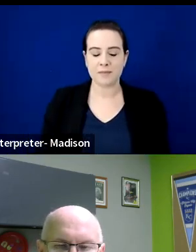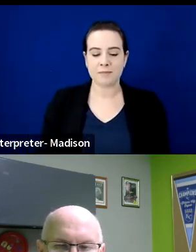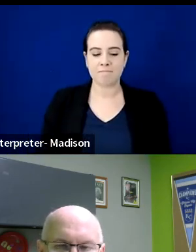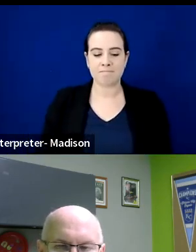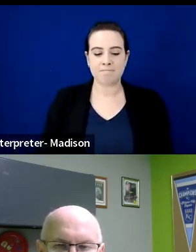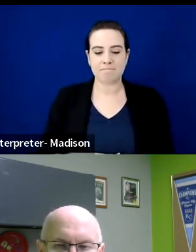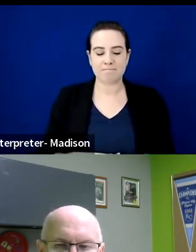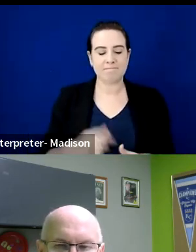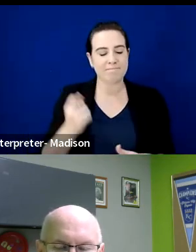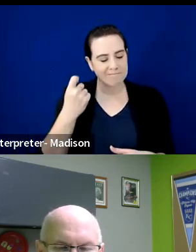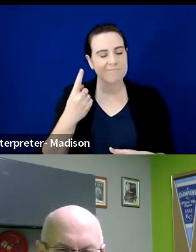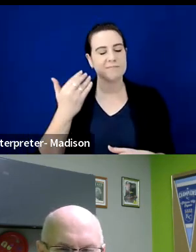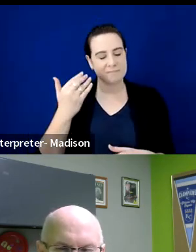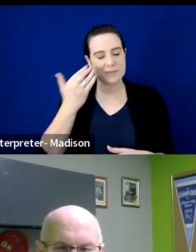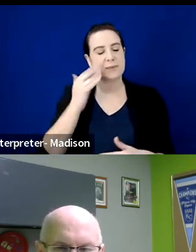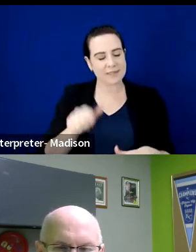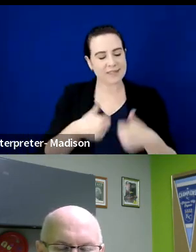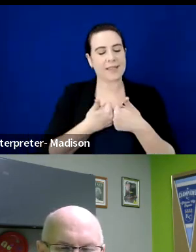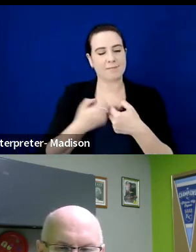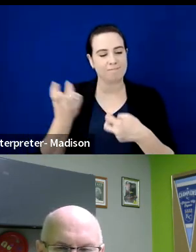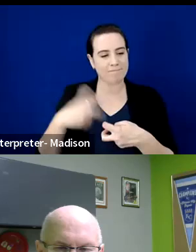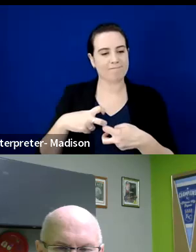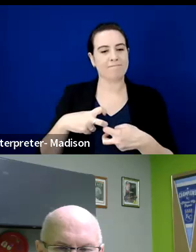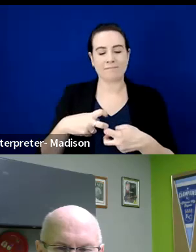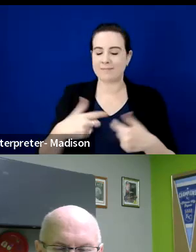And then at our -- the state association of centers of MOCIL, just had our annual meeting last week in Jefferson City, the state capital, and got a few more there.